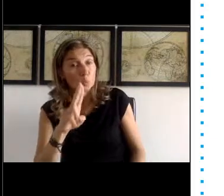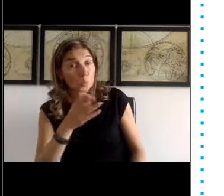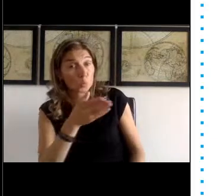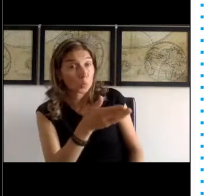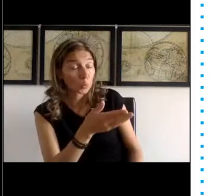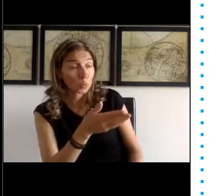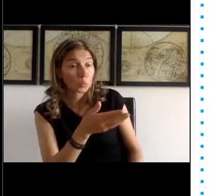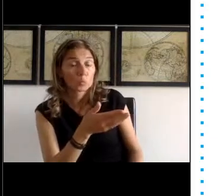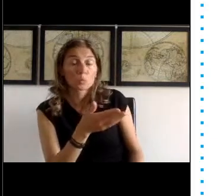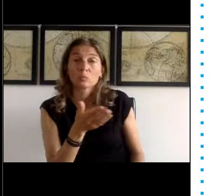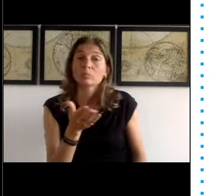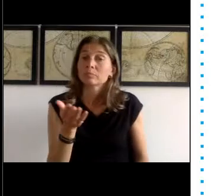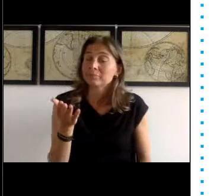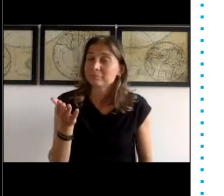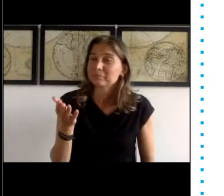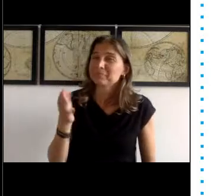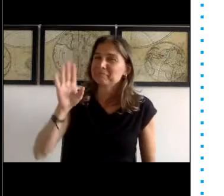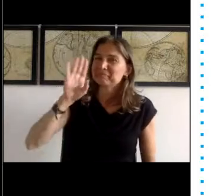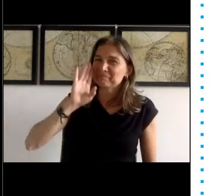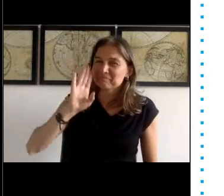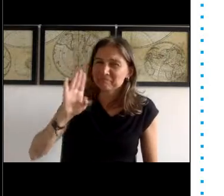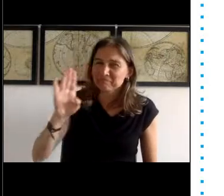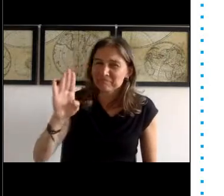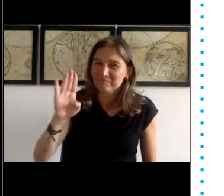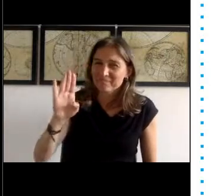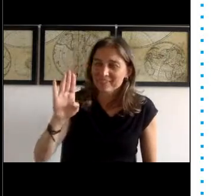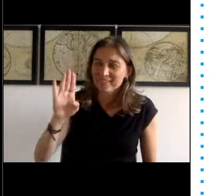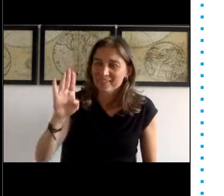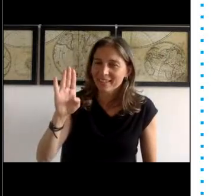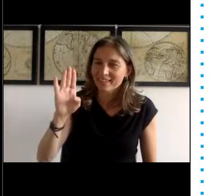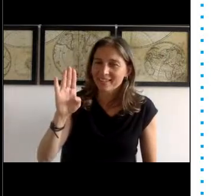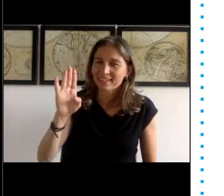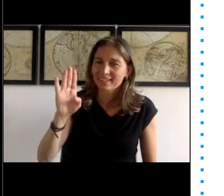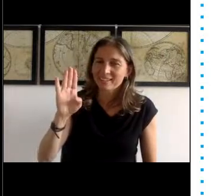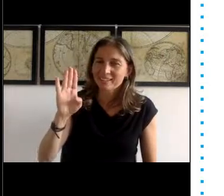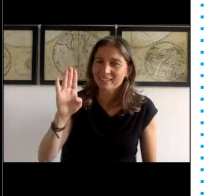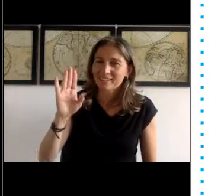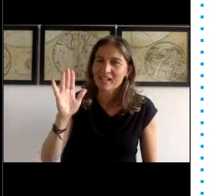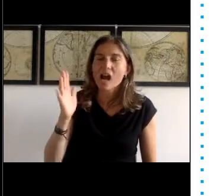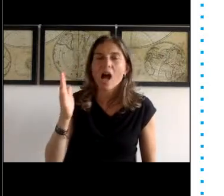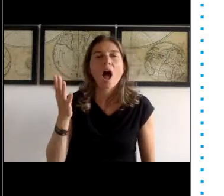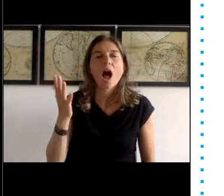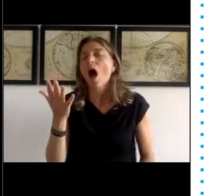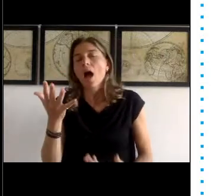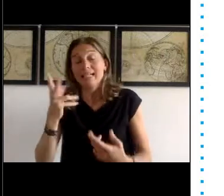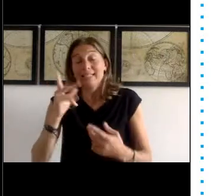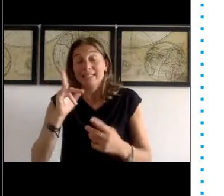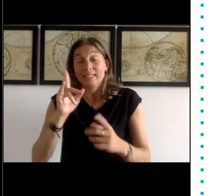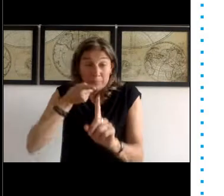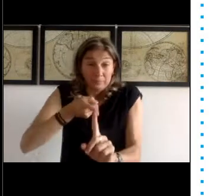I have not much information about it.